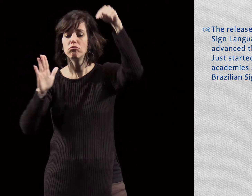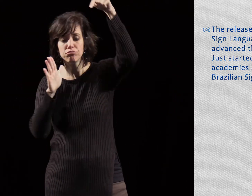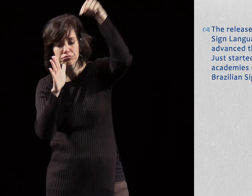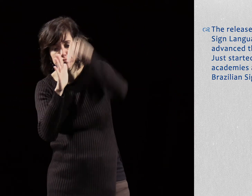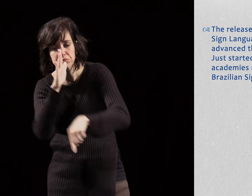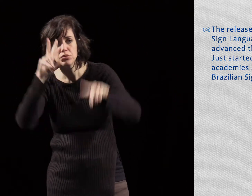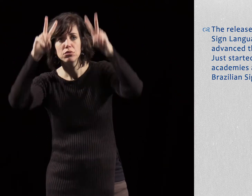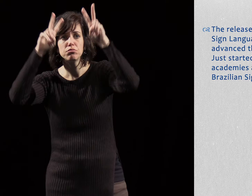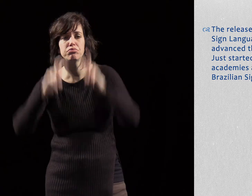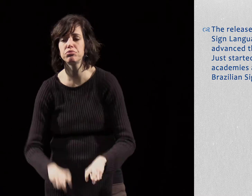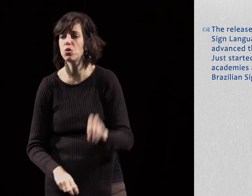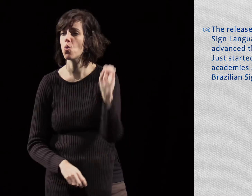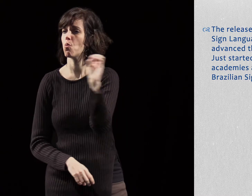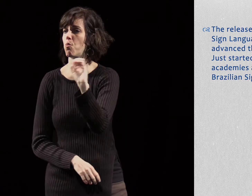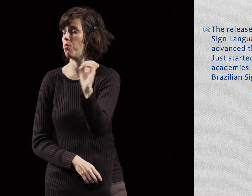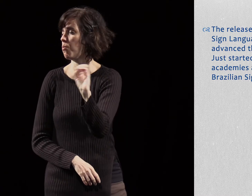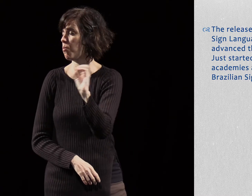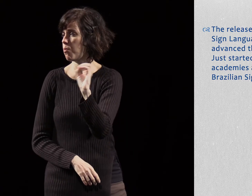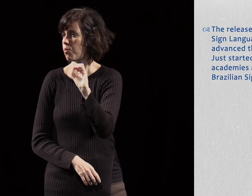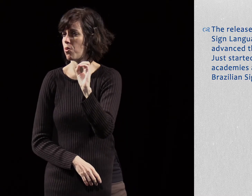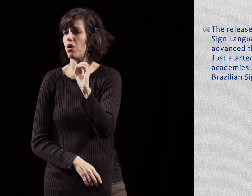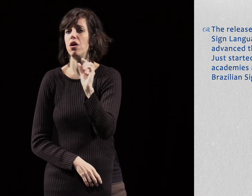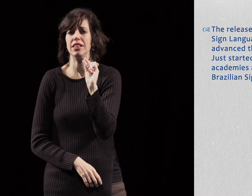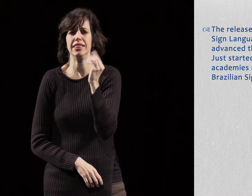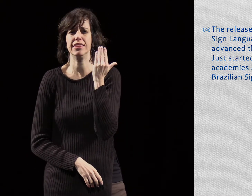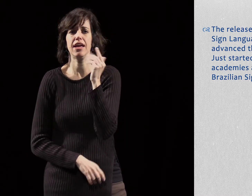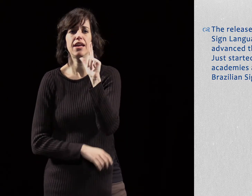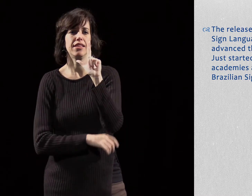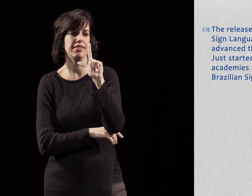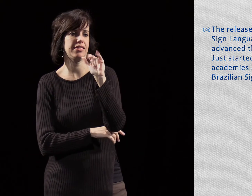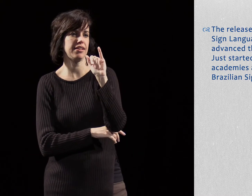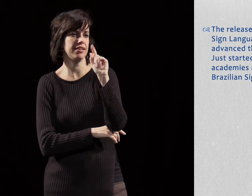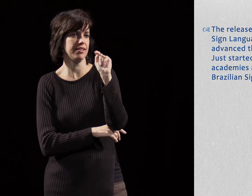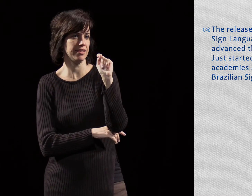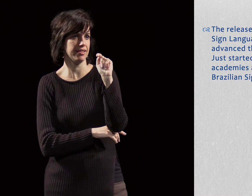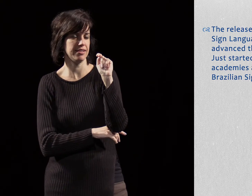But there isn't any intensive research